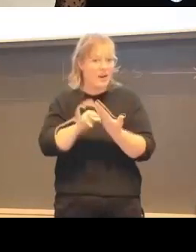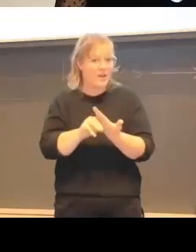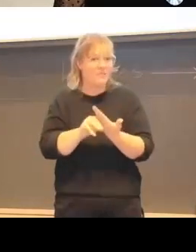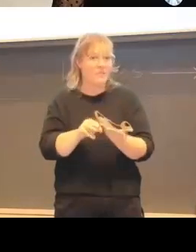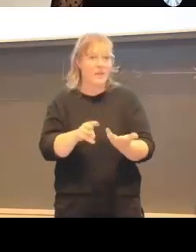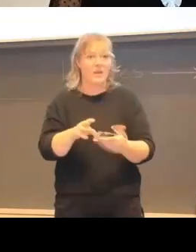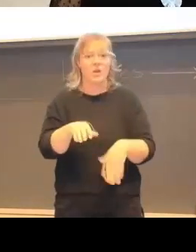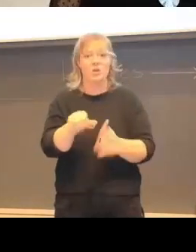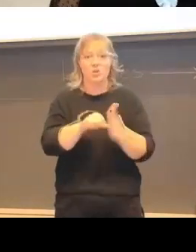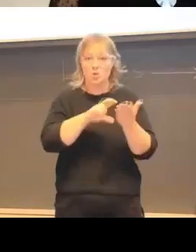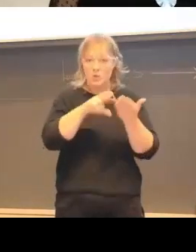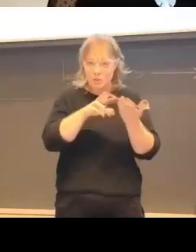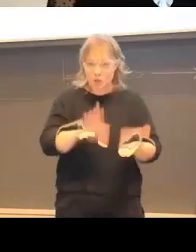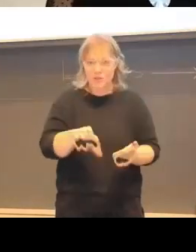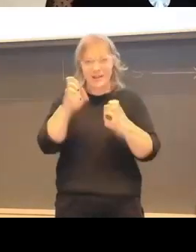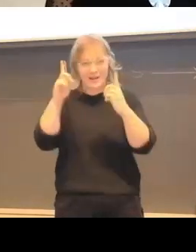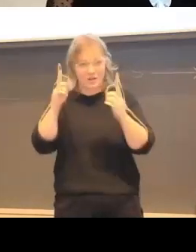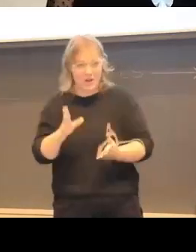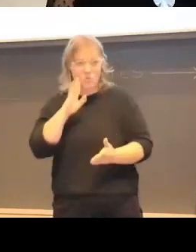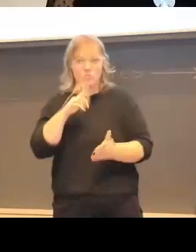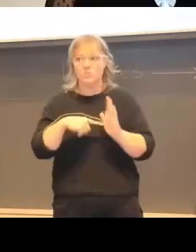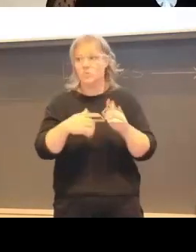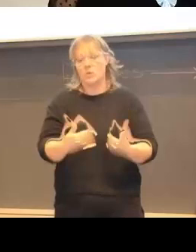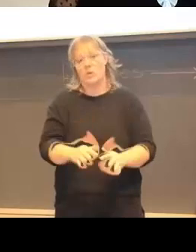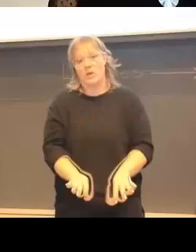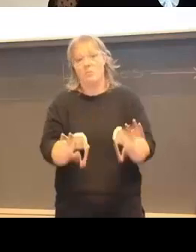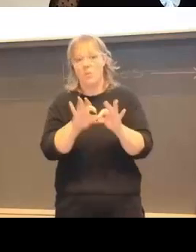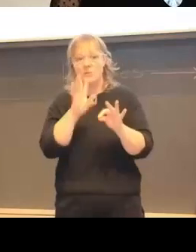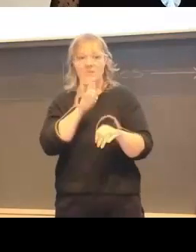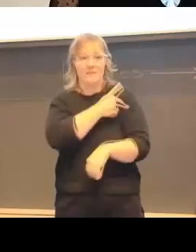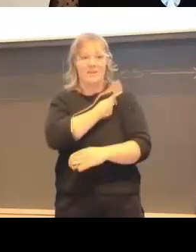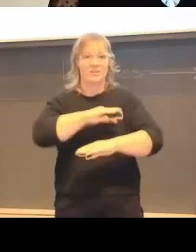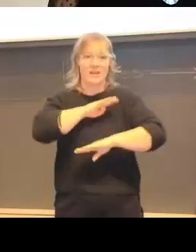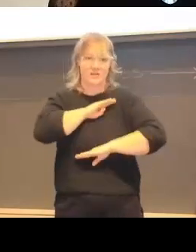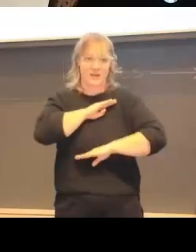and Educators were beginning to demonstrate the importance of patient satisfaction and